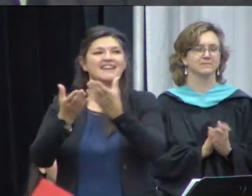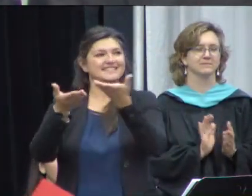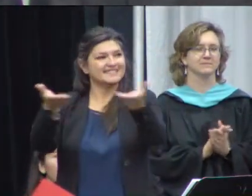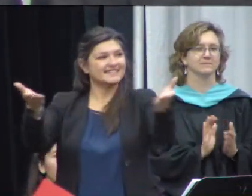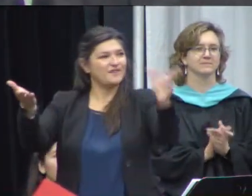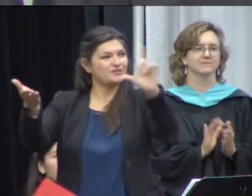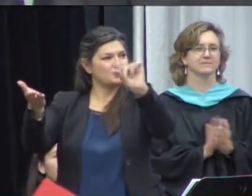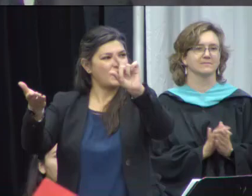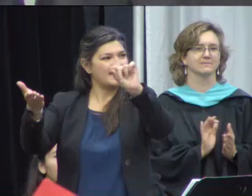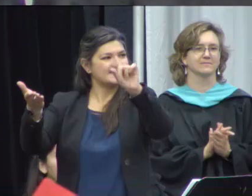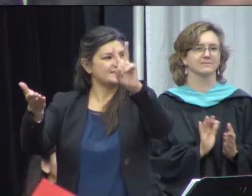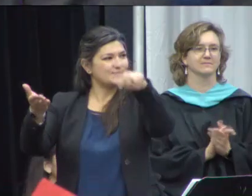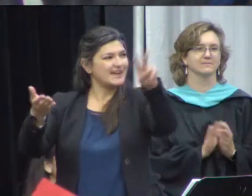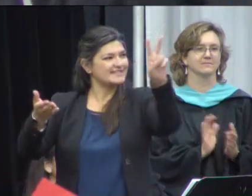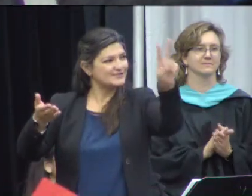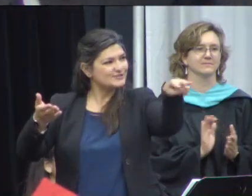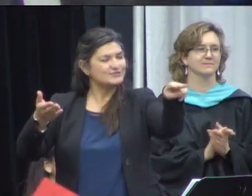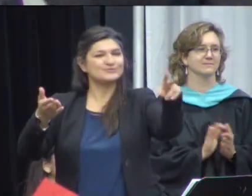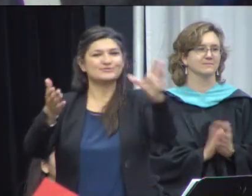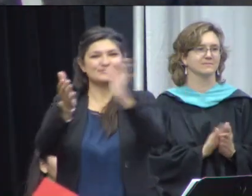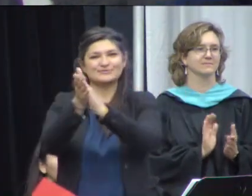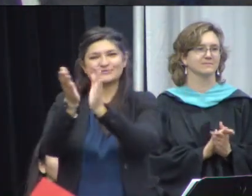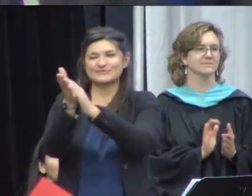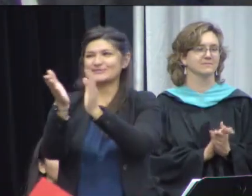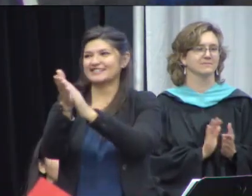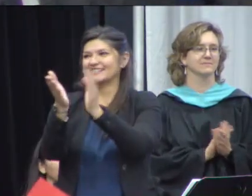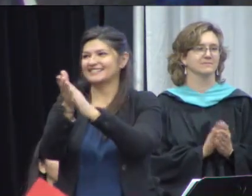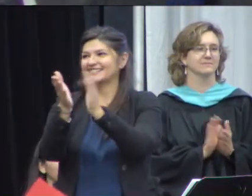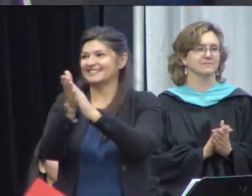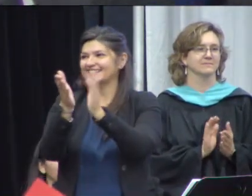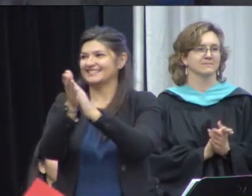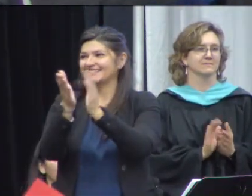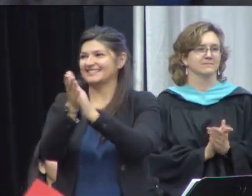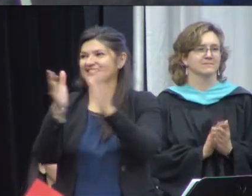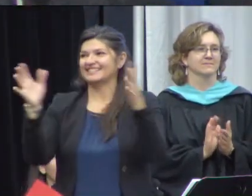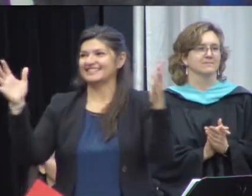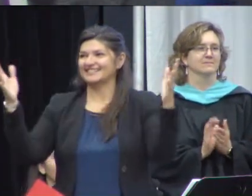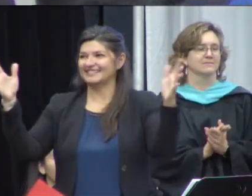(audience applauds)